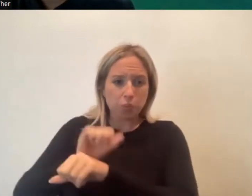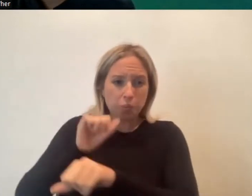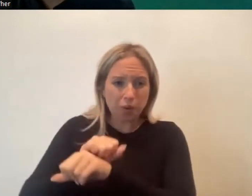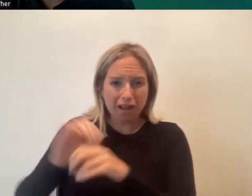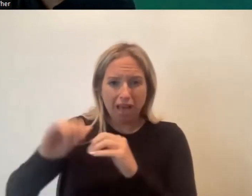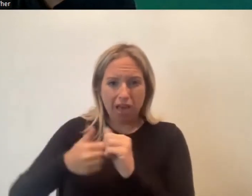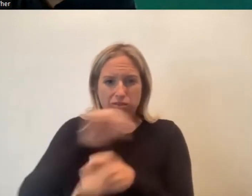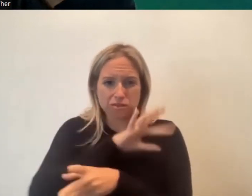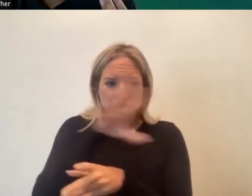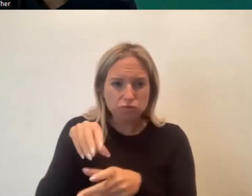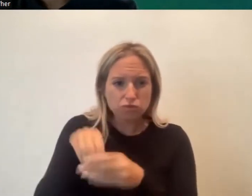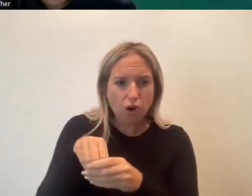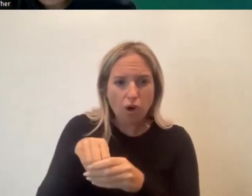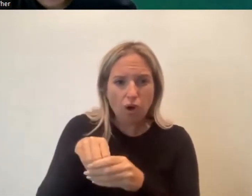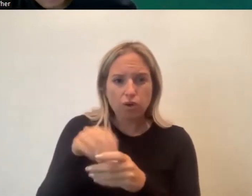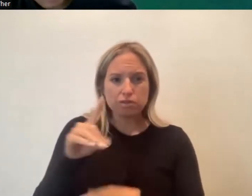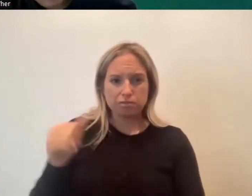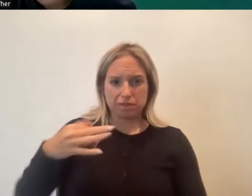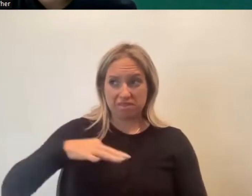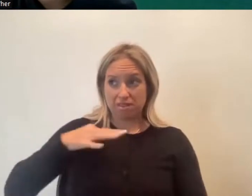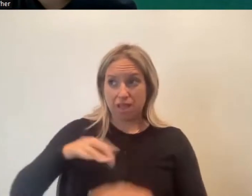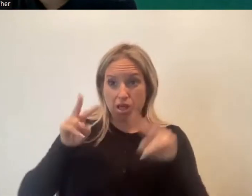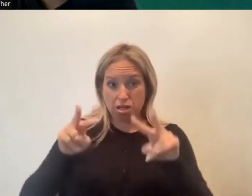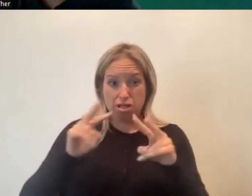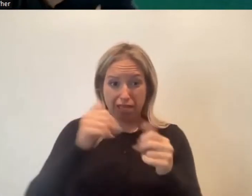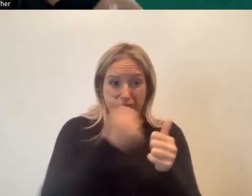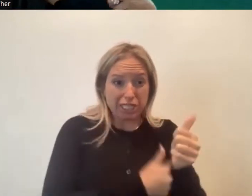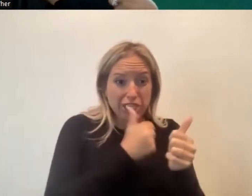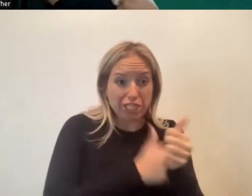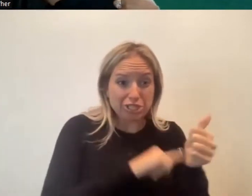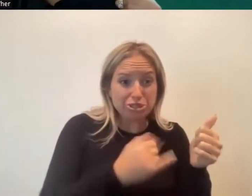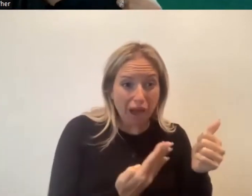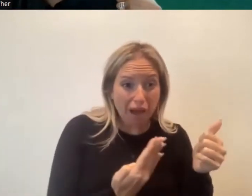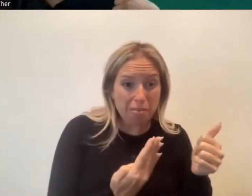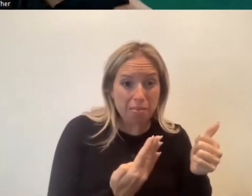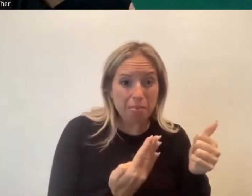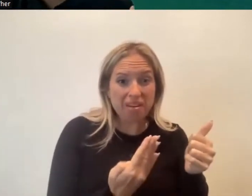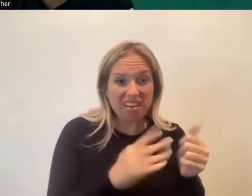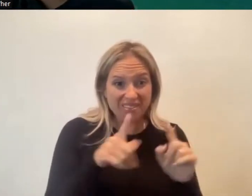Do they look at all the jobs I had, even those jobs I had back when I was a teenager?